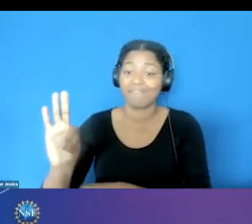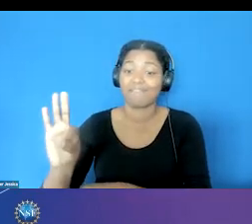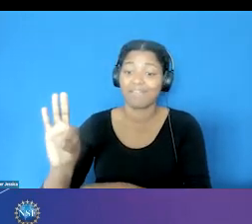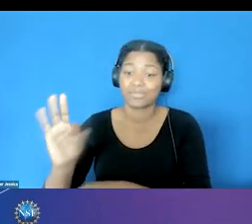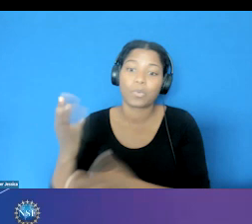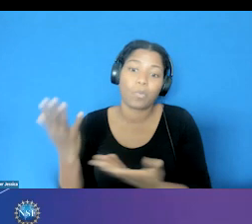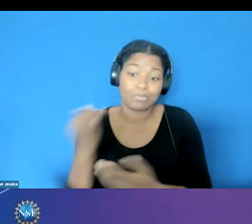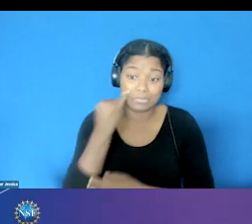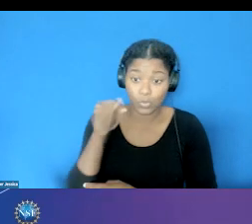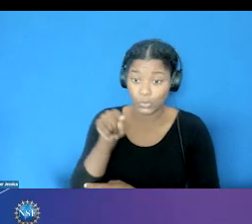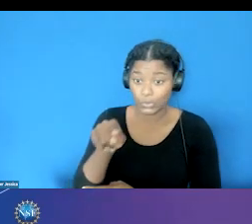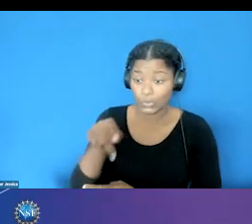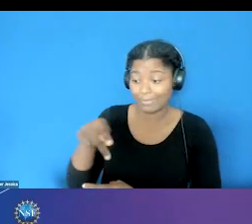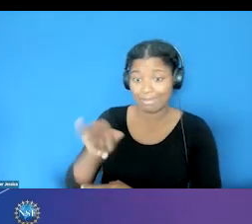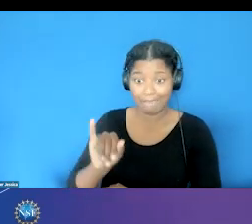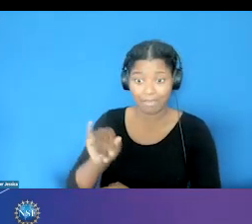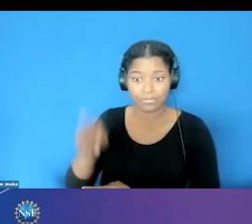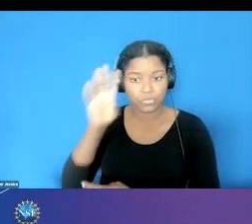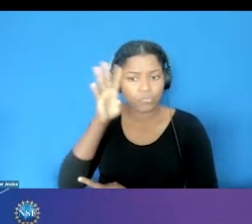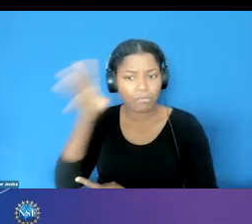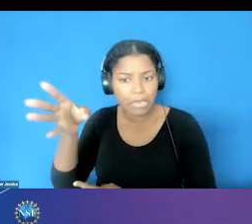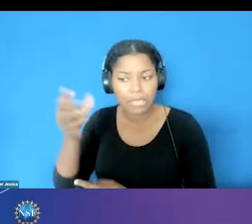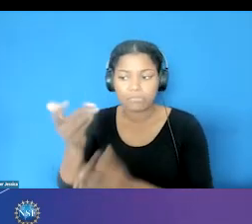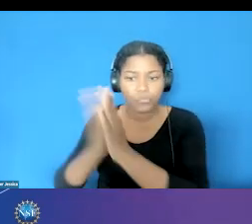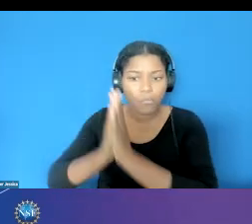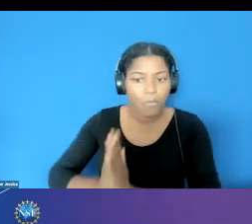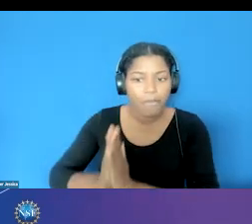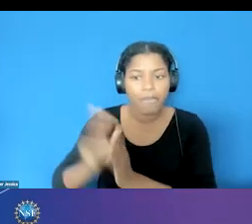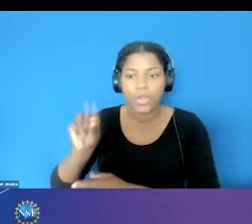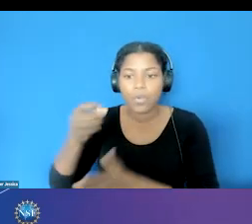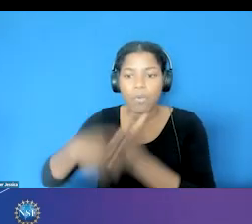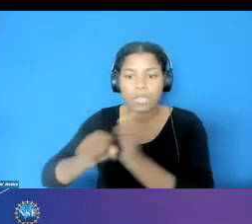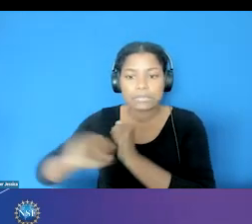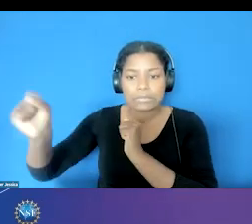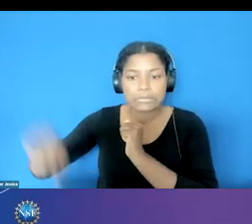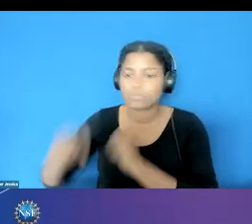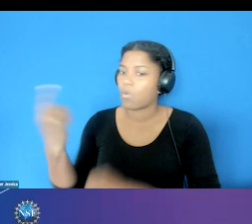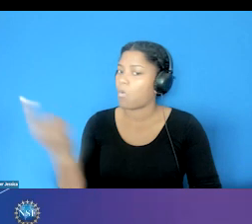So if you're a PI and you're creating those, and you're requesting that no-cost extension,